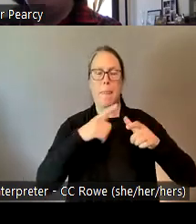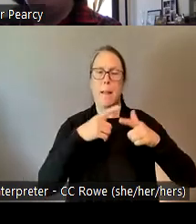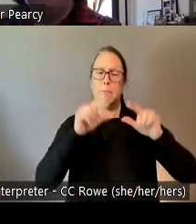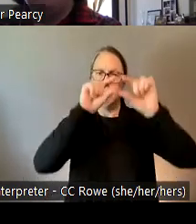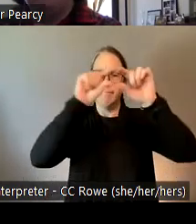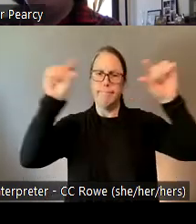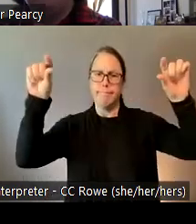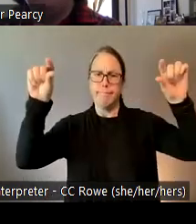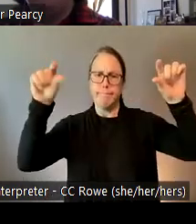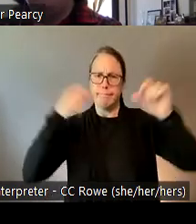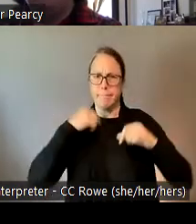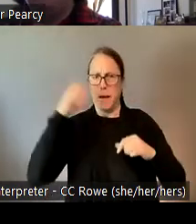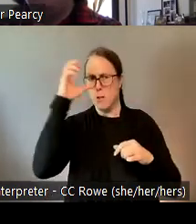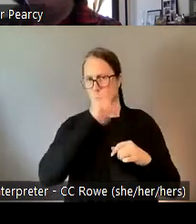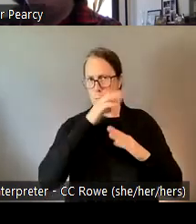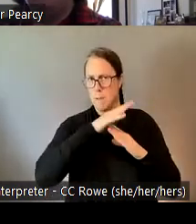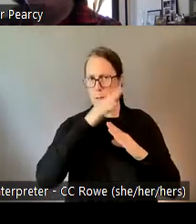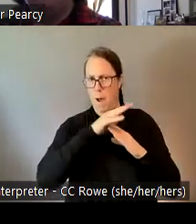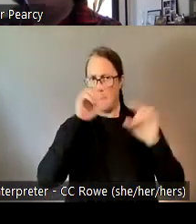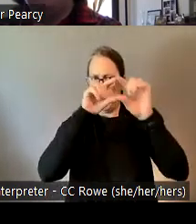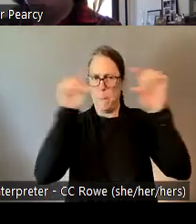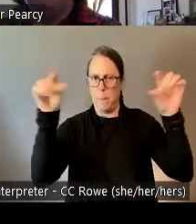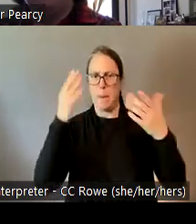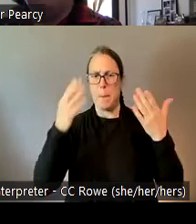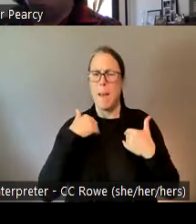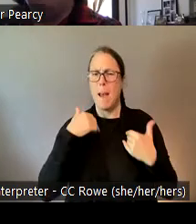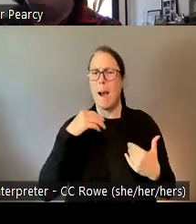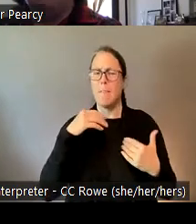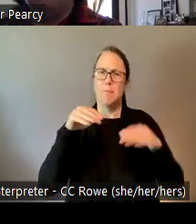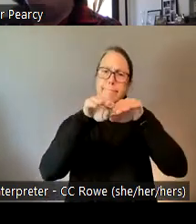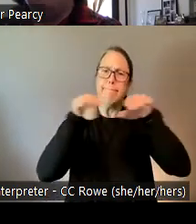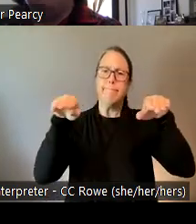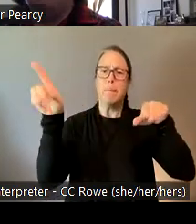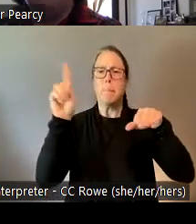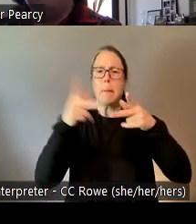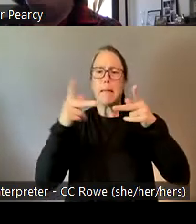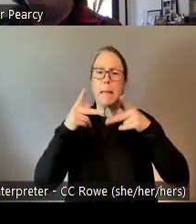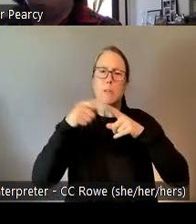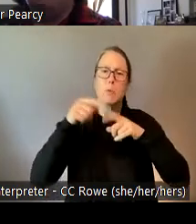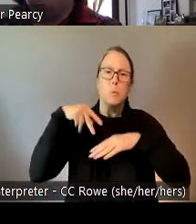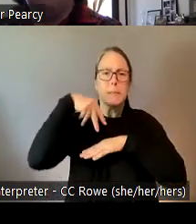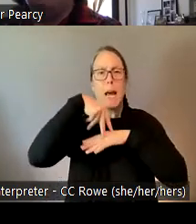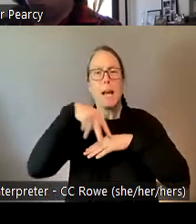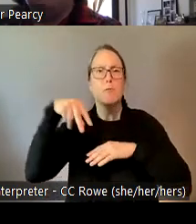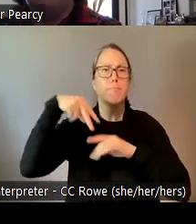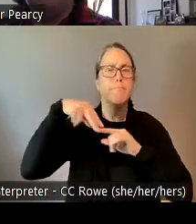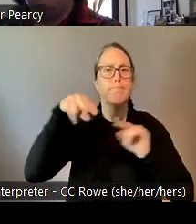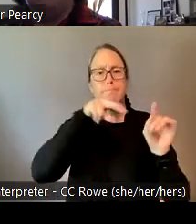I assume that the top level maybe has a larger terrace. So we're gonna call this, oof, get in here. Oh no, where are you?